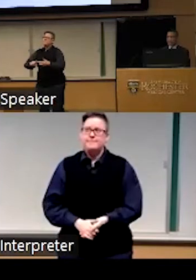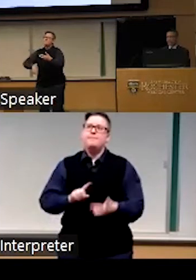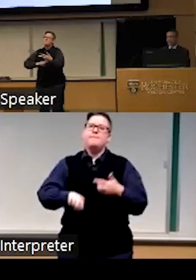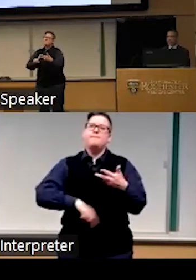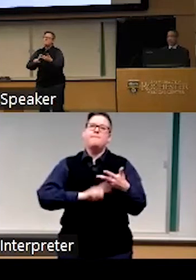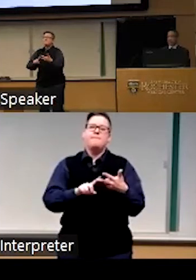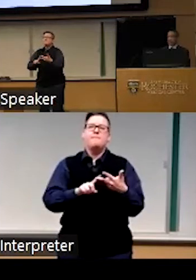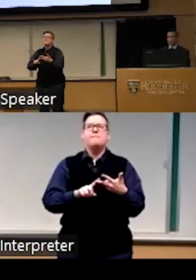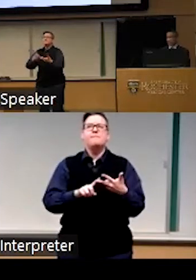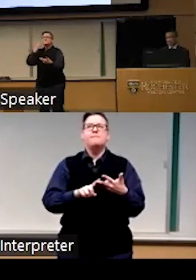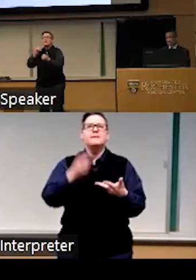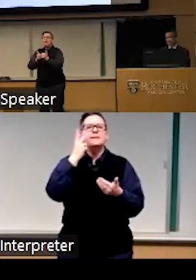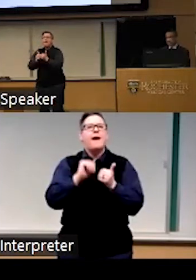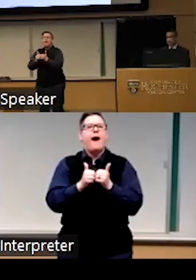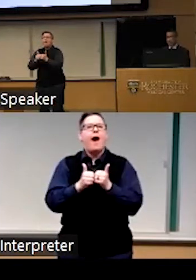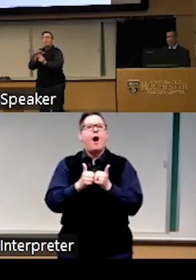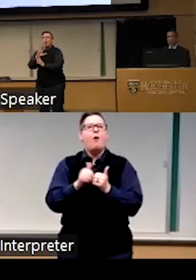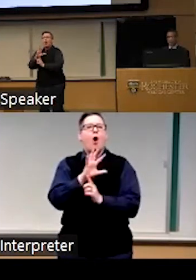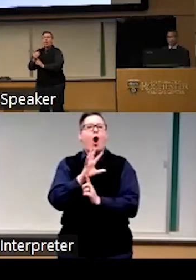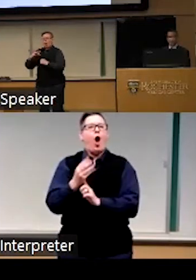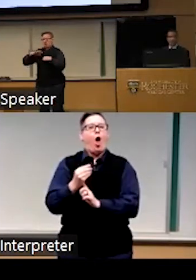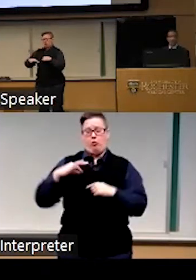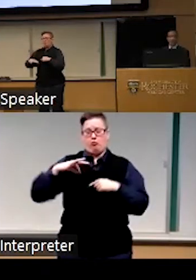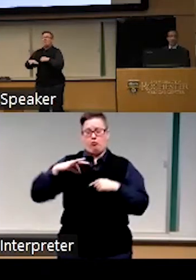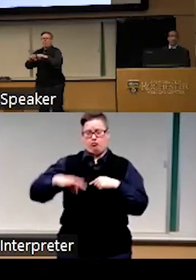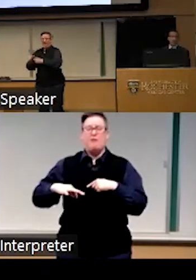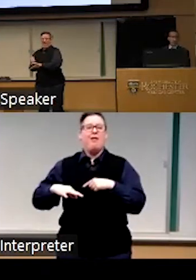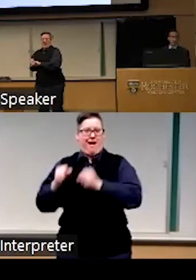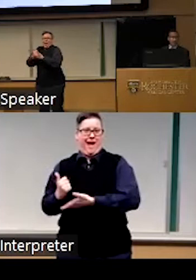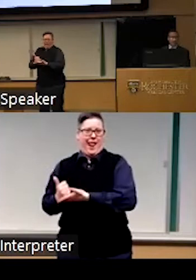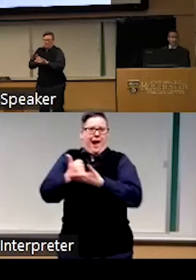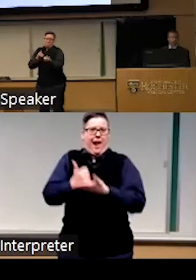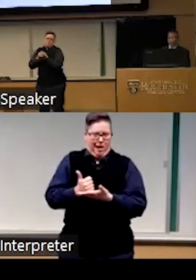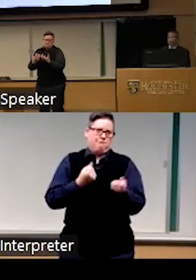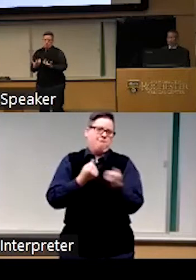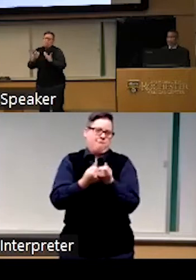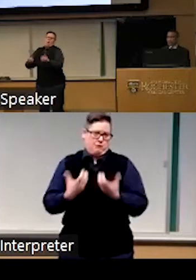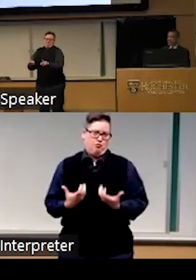ways in which cultural assets can be brought to bear to help those with serious and persistent